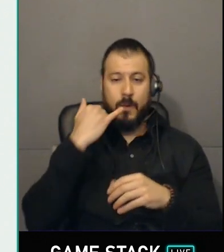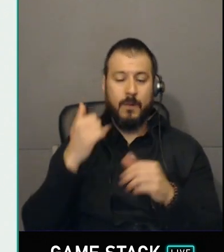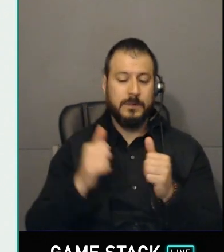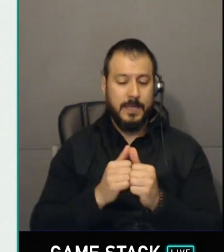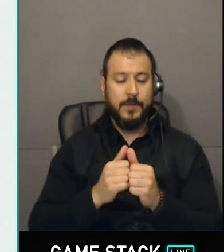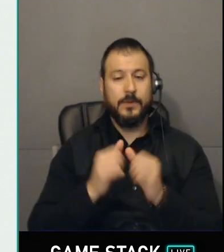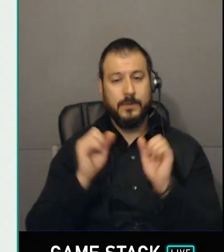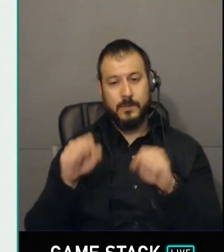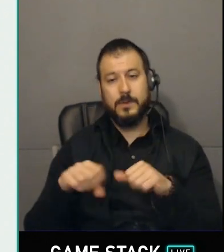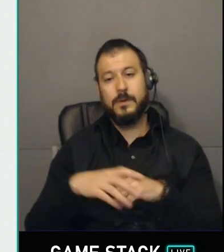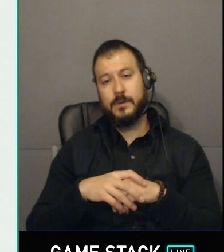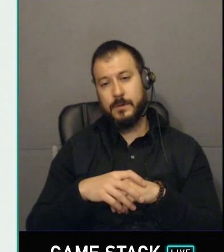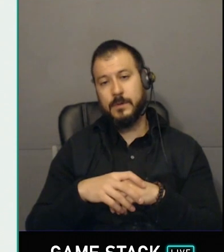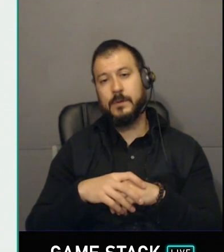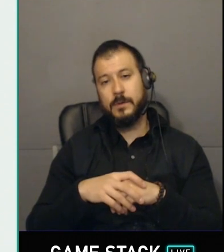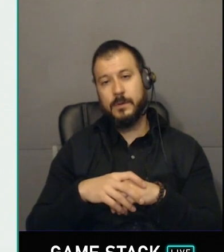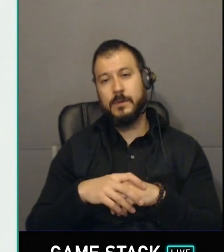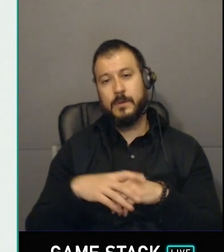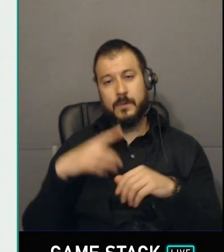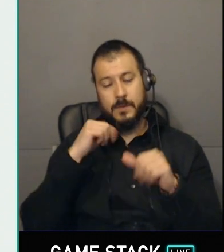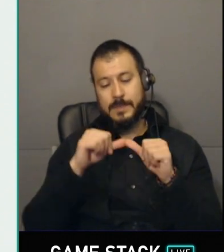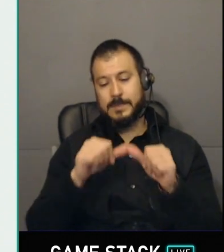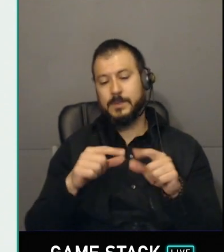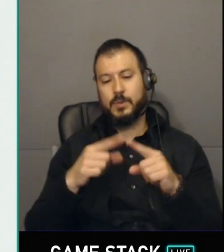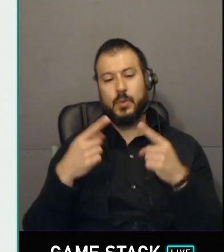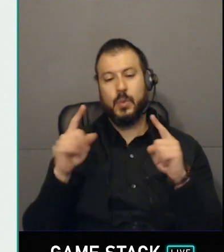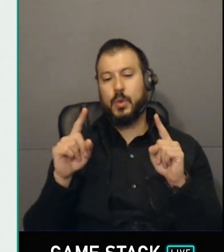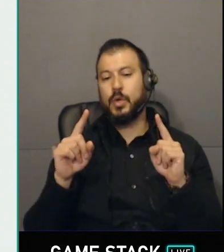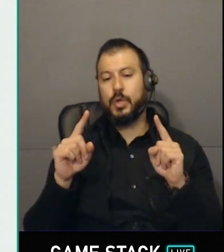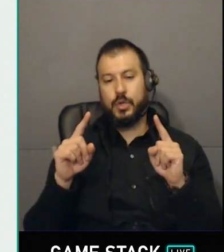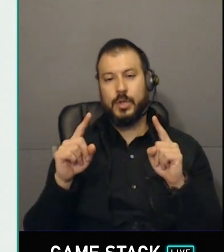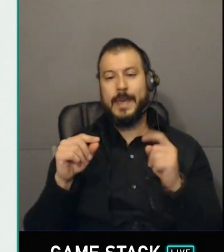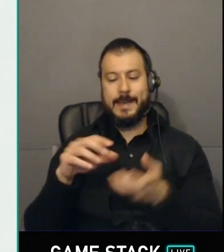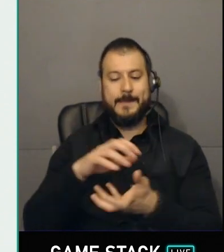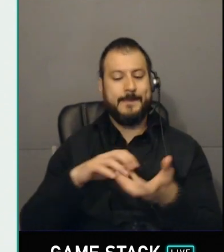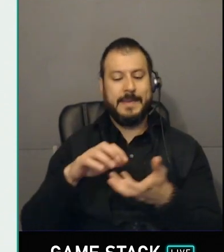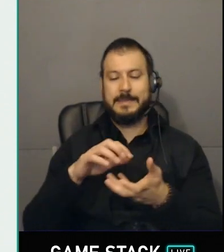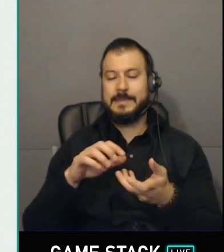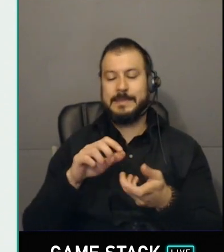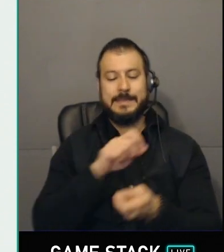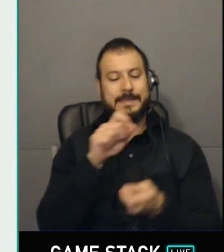Those will continue to work and mix exactly as you would expect.